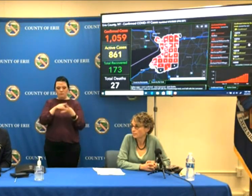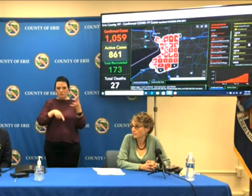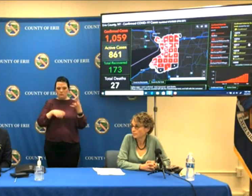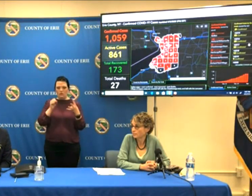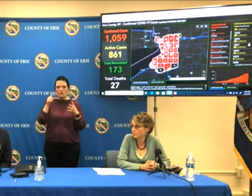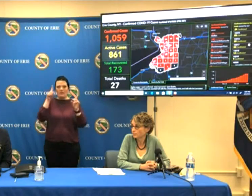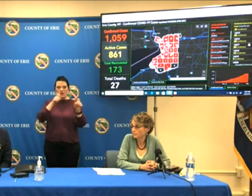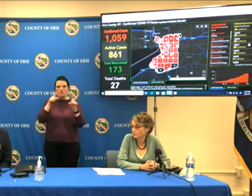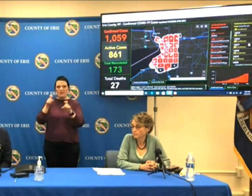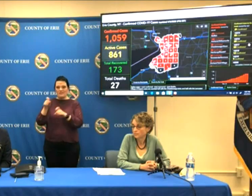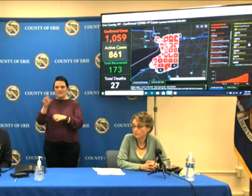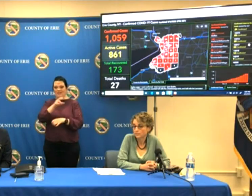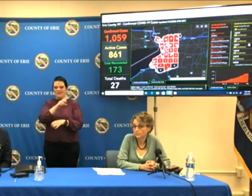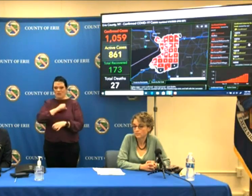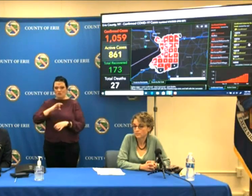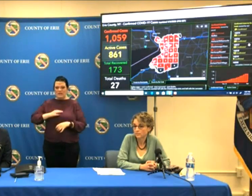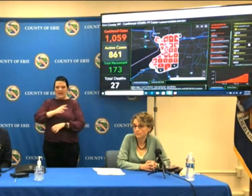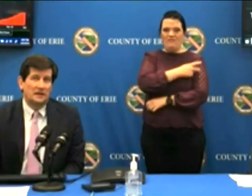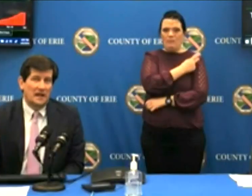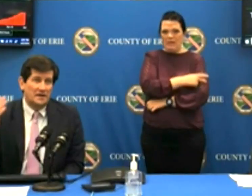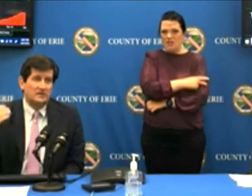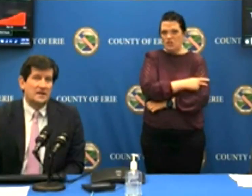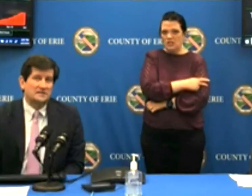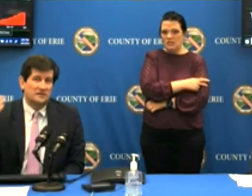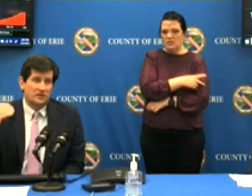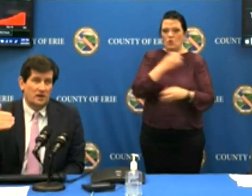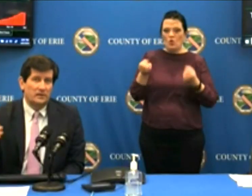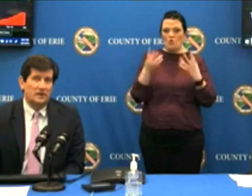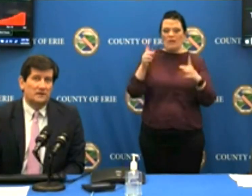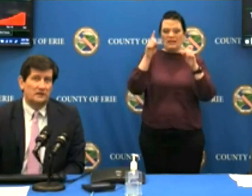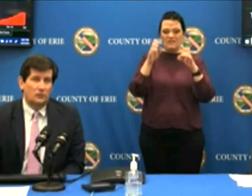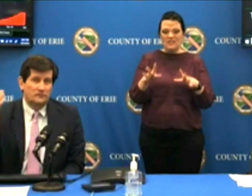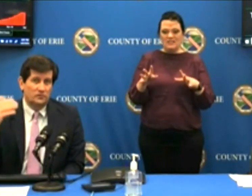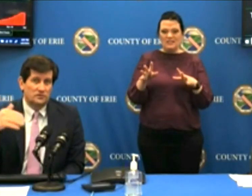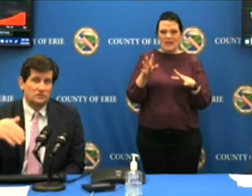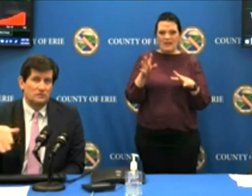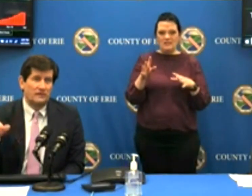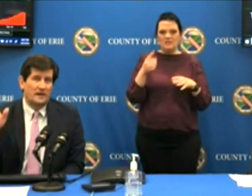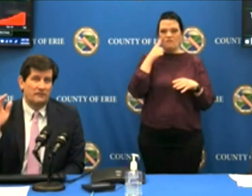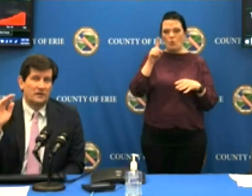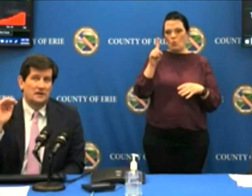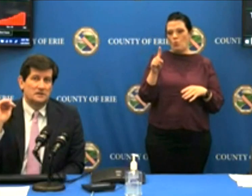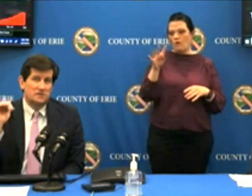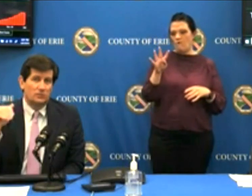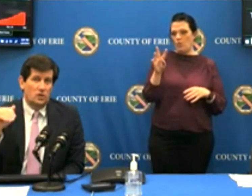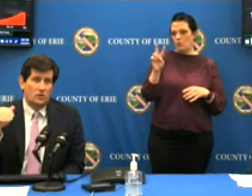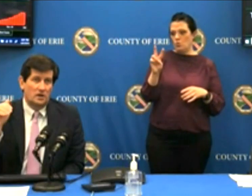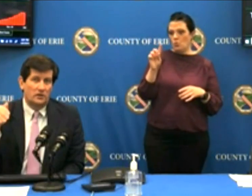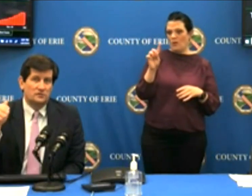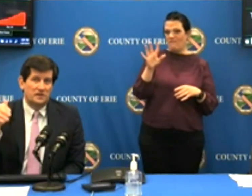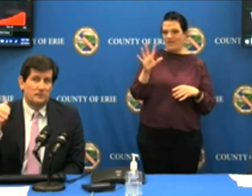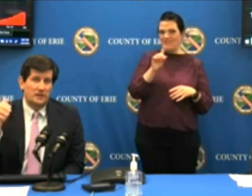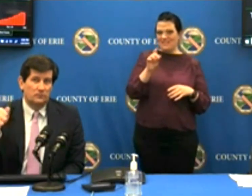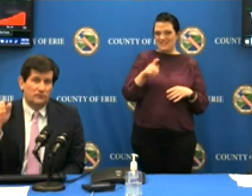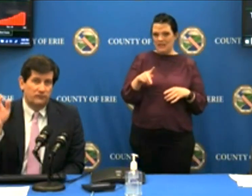CORONAVIRUS CASES HERE ALONE. WHY WOULD THIS BE? ONE EXECUTIVE CORONAVIRUS CASES HERE ALONE. WHY WOULD THIS BE? ONE EXECUTIVE SAYS CORONAVIRUS CASES HERE ALONE. WHY WOULD THIS BE? ONE EXECUTIVE SAYS THE CORONAVIRUS CASES HERE ALONE. WHY WOULD THIS BE? ONE EXECUTIVE SAYS THE LARGE WHY WOULD THIS BE? ONE EXECUTIVE SAYS THE LARGE WHY WOULD THIS BE? ONE EXECUTIVE SAYS THE LARGE NUMBER WHY WOULD THIS BE? ONE EXECUTIVE SAYS THE LARGE NUMBER OF WHY WOULD THIS BE? ONE EXECUTIVE SAYS THE LARGE NUMBER OF HEALTHCARE WHY WOULD THIS BE? ONE EXECUTIVE SAYS THE LARGE NUMBER OF HEALTHCARE WORKERS ONE EXECUTIVE SAYS THE LARGE NUMBER OF HEALTHCARE WORKERS ONE EXECUTIVE SAYS THE LARGE NUMBER OF HEALTHCARE WORKERS WHO ONE EXECUTIVE SAYS THE LARGE NUMBER OF HEALTHCARE WORKERS WHO LIVE ONE EXECUTIVE SAYS THE LARGE NUMBER OF HEALTHCARE WORKERS WHO LIVE IN ONE EXECUTIVE SAYS THE LARGE NUMBER OF HEALTHCARE WORKERS WHO LIVE IN THE ONE EXECUTIVE SAYS THE LARGE NUMBER OF HEALTHCARE WORKERS WHO LIVE IN THE ZIP ONE EXECUTIVE SAYS THE LARGE NUMBER OF HEALTHCARE WORKERS WHO LIVE IN THE ZIP CODE ONE EXECUTIVE SAYS THE LARGE NUMBER OF HEALTHCARE WORKERS WHO LIVE IN THE ZIP CODE AND NUMBER OF HEALTHCARE WORKERS WHO LIVE IN THE ZIP CODE AND NUMBER OF HEALTHCARE WORKERS WHO LIVE IN THE ZIP CODE AND ARE NUMBER OF HEALTHCARE WORKERS WHO LIVE IN THE ZIP CODE AND ARE BEING NUMBER OF HEALTHCARE WORKERS WHO LIVE IN THE ZIP CODE AND ARE BEING TESTED NUMBER OF HEALTHCARE WORKERS WHO LIVE IN THE ZIP CODE AND ARE BEING TESTED AT